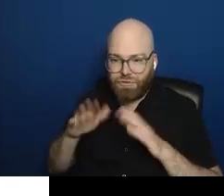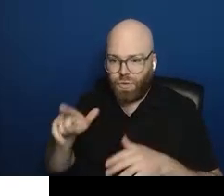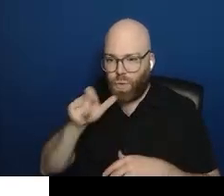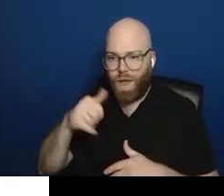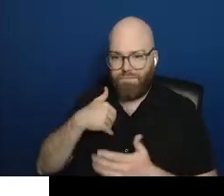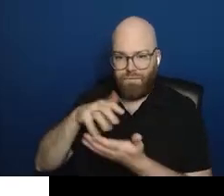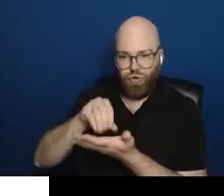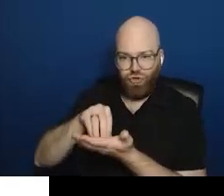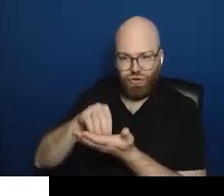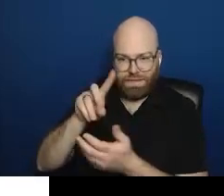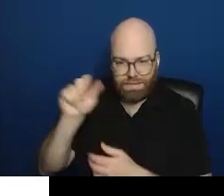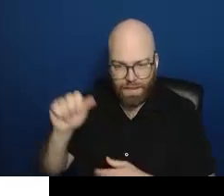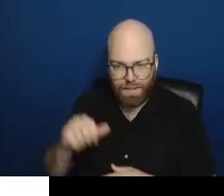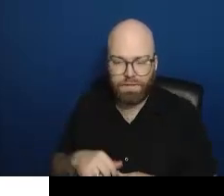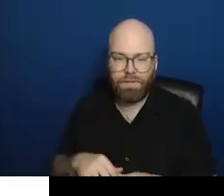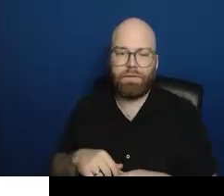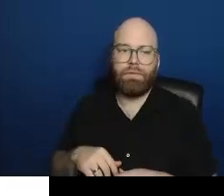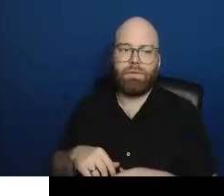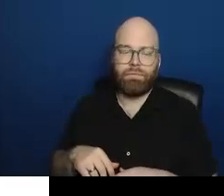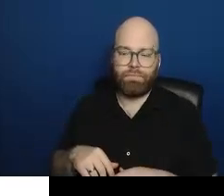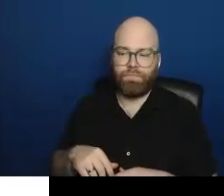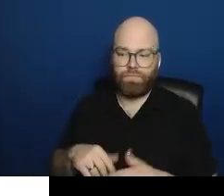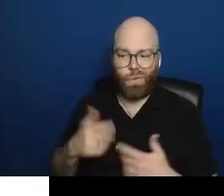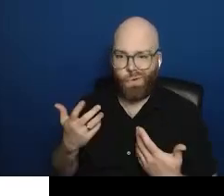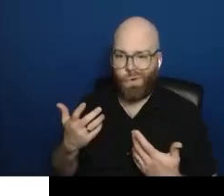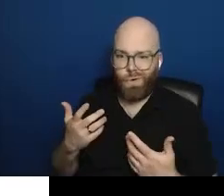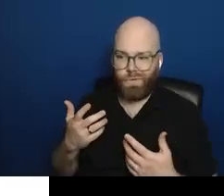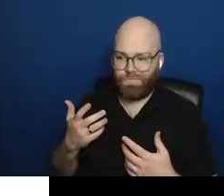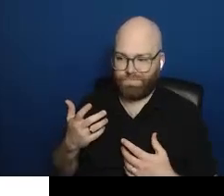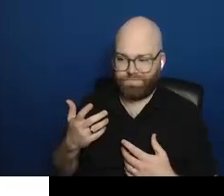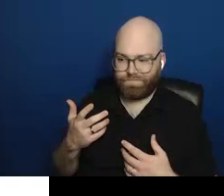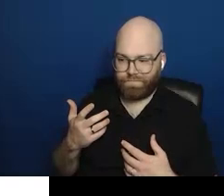or some type of, medical or, learning disability